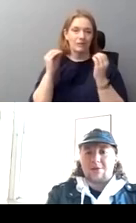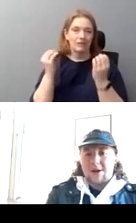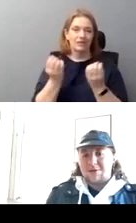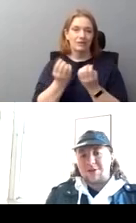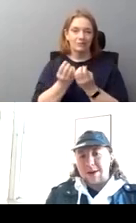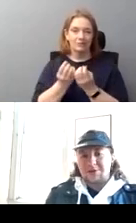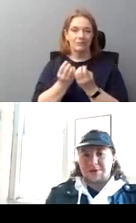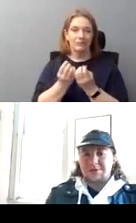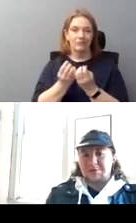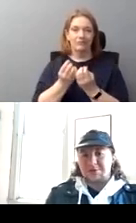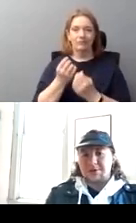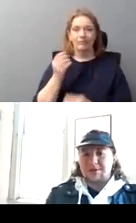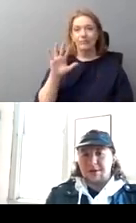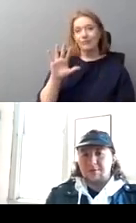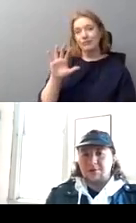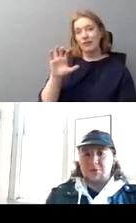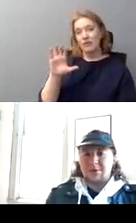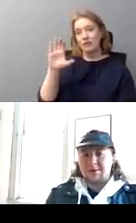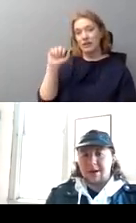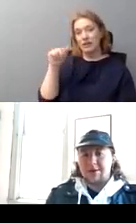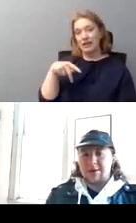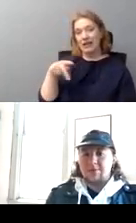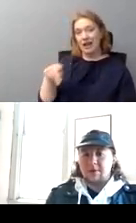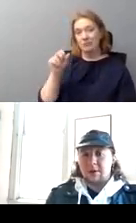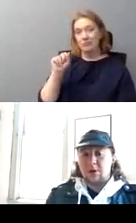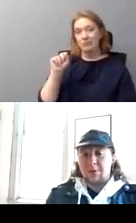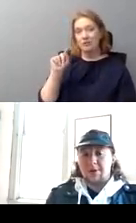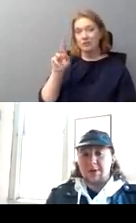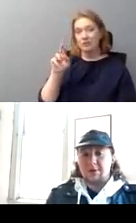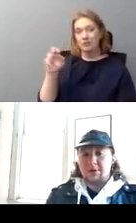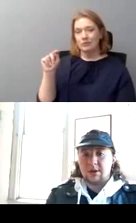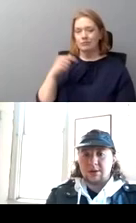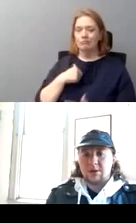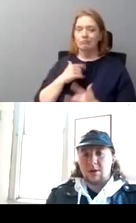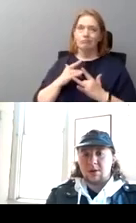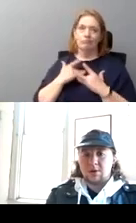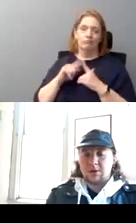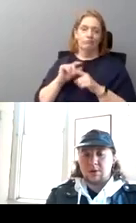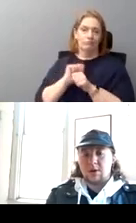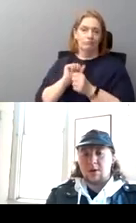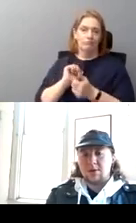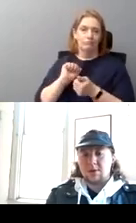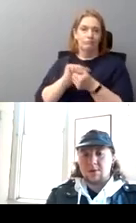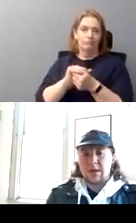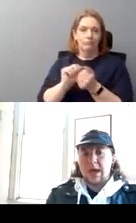500 Capp Street is really, super excited with our collaboration with The Historic Artists Homes